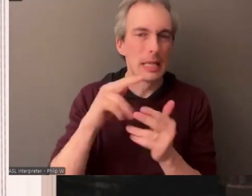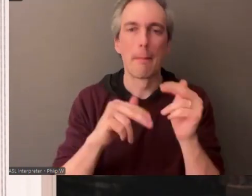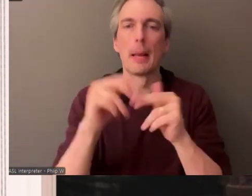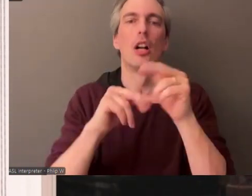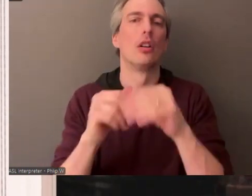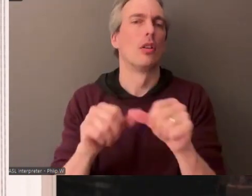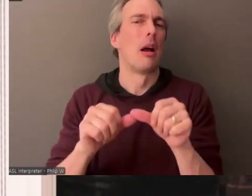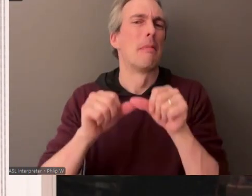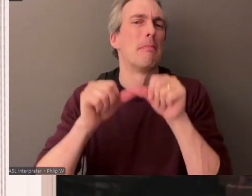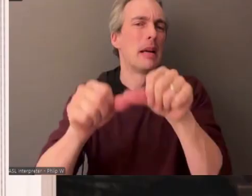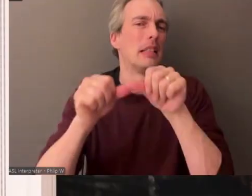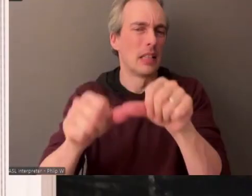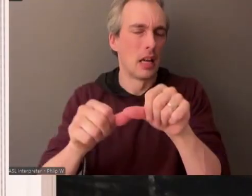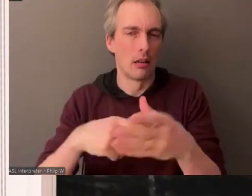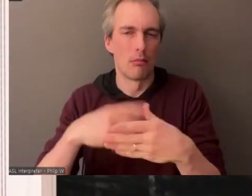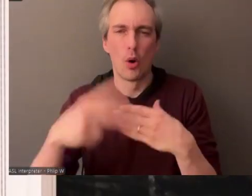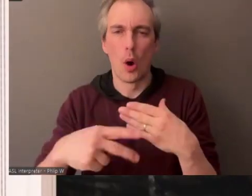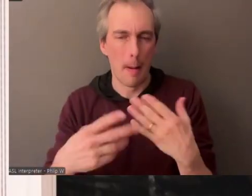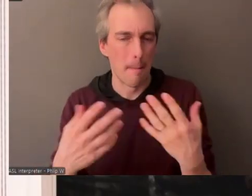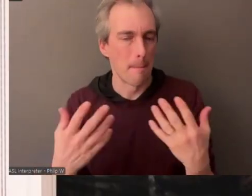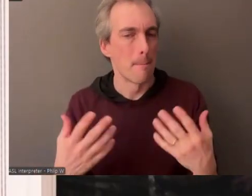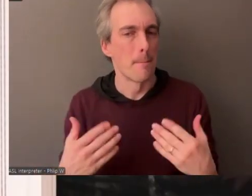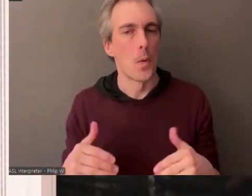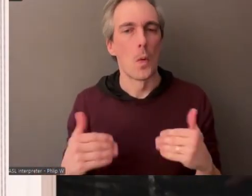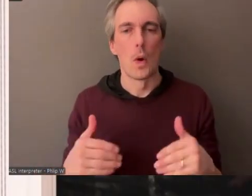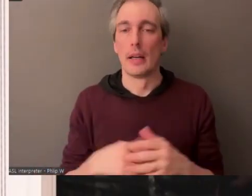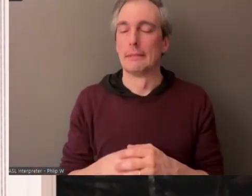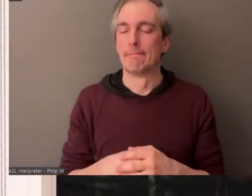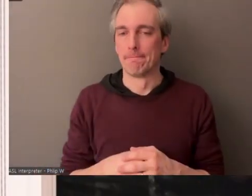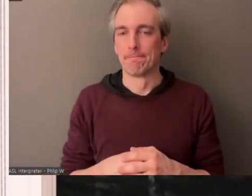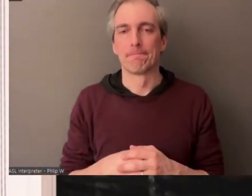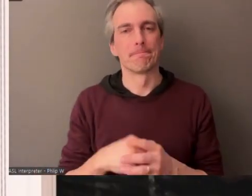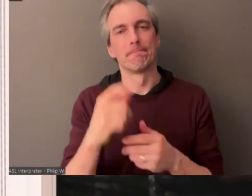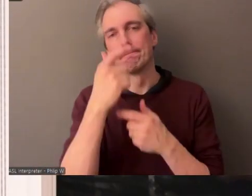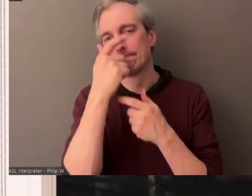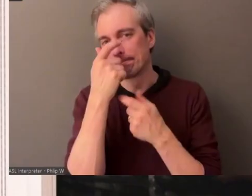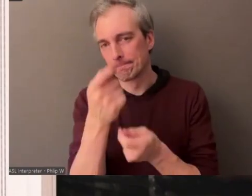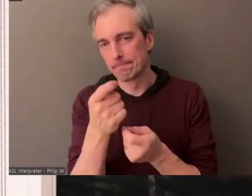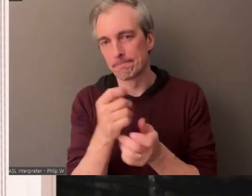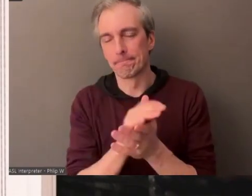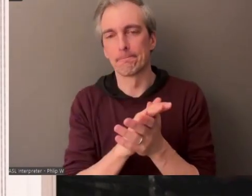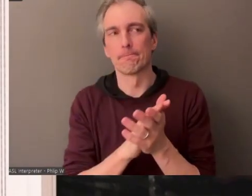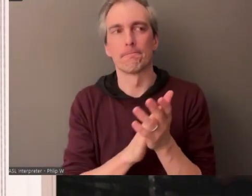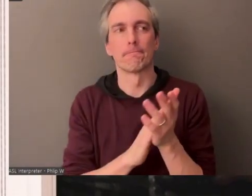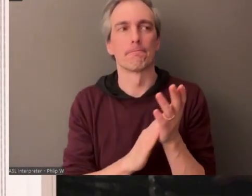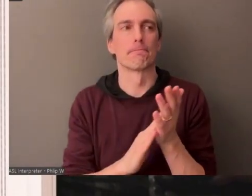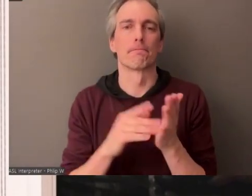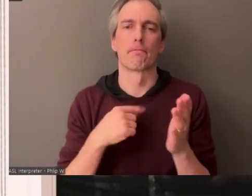It's interesting. I did a survey last year of about 100 accessibility